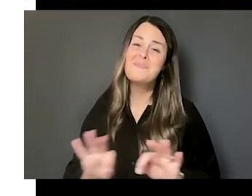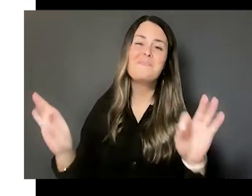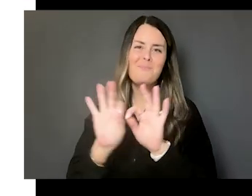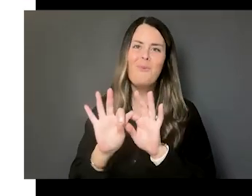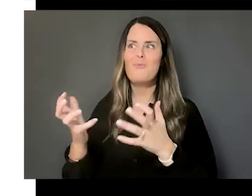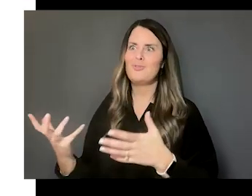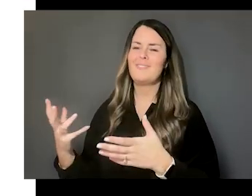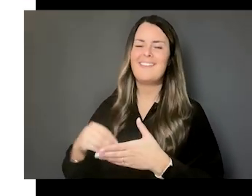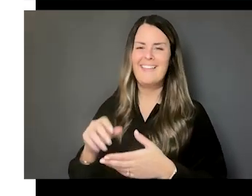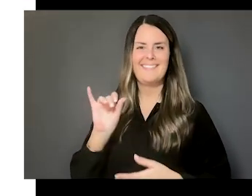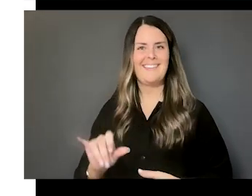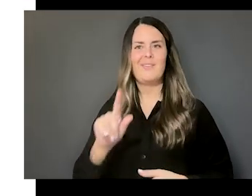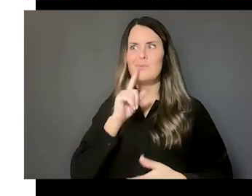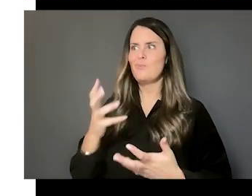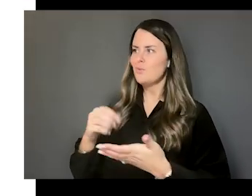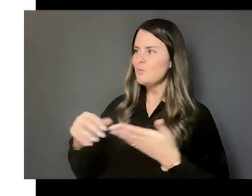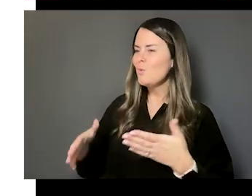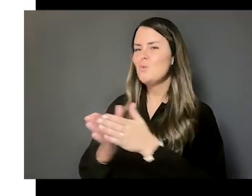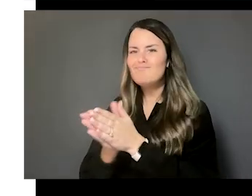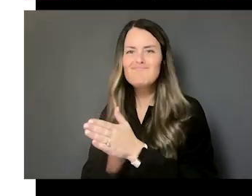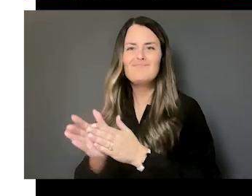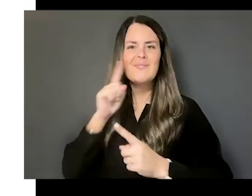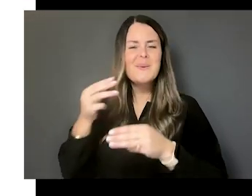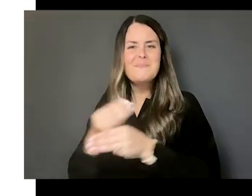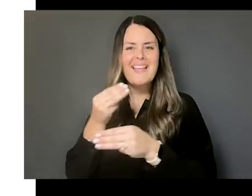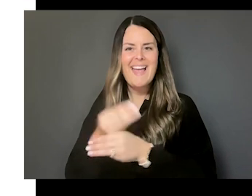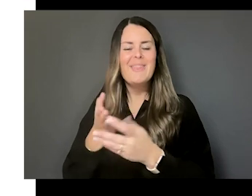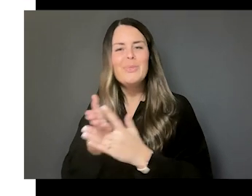We want students to be enthusiastic for mathematics through the engagement